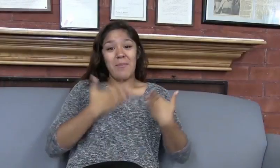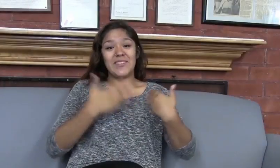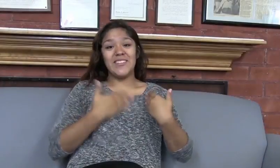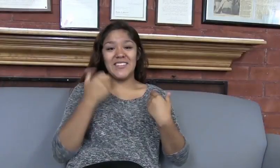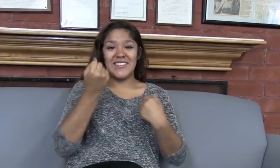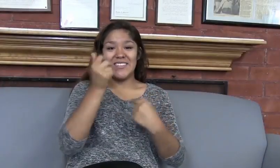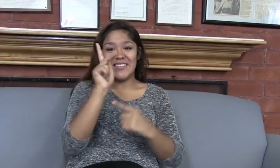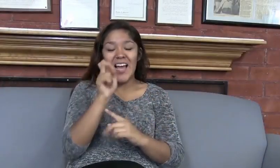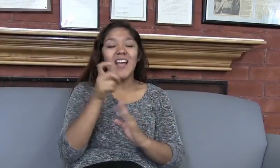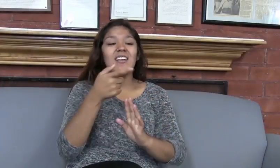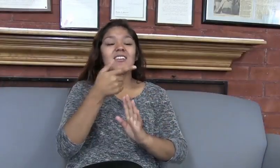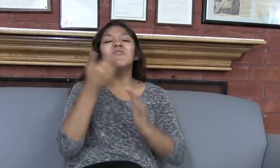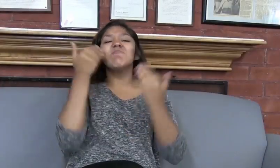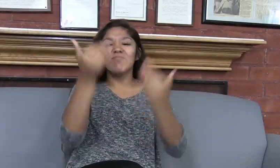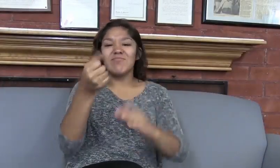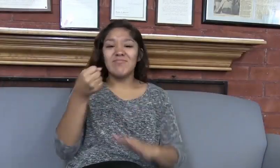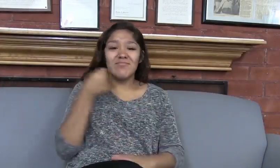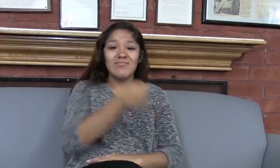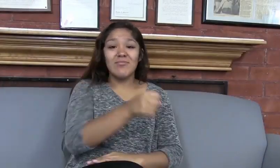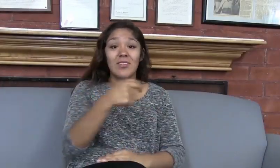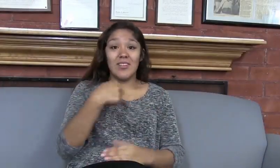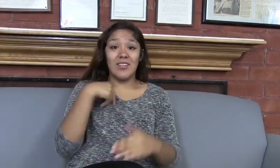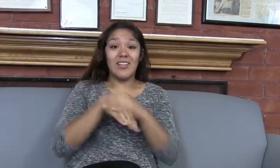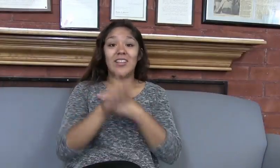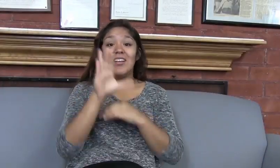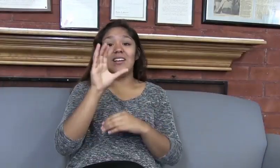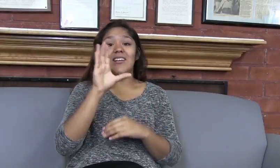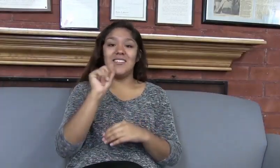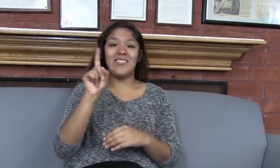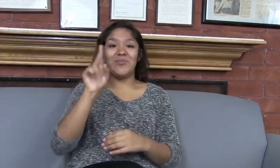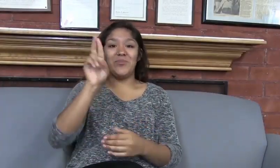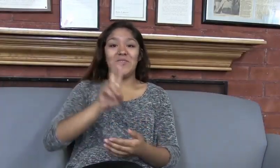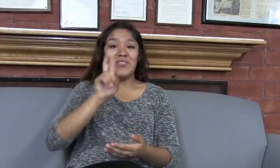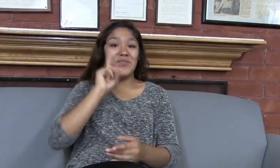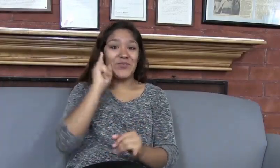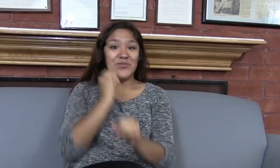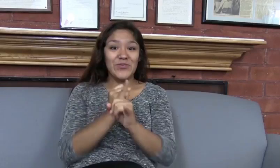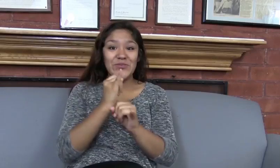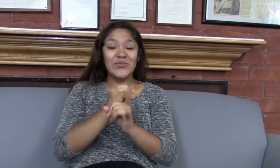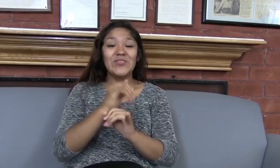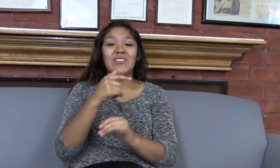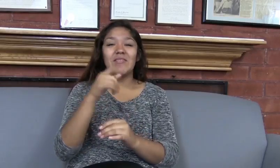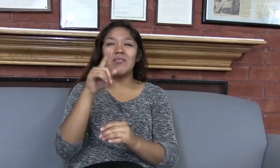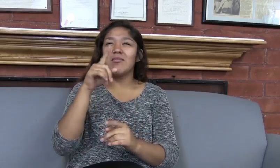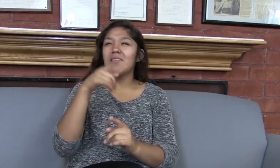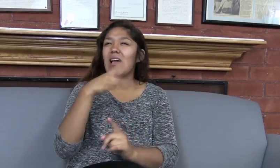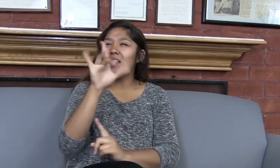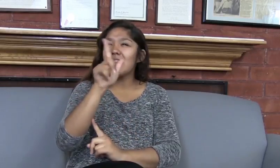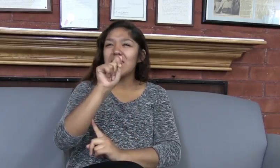Aurora: I am happy that I was able to transfer to the California School for the Deaf at Riverside.